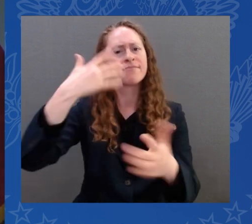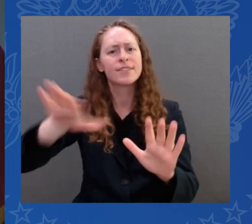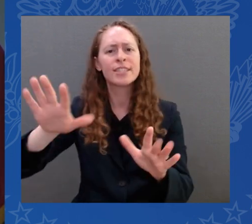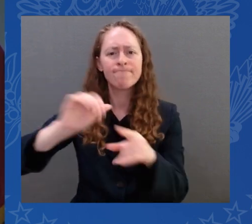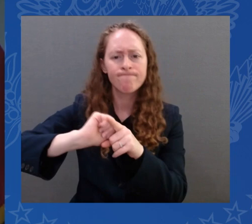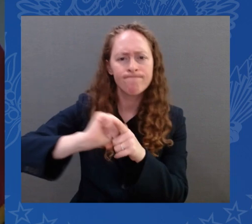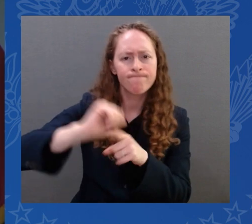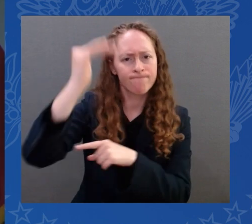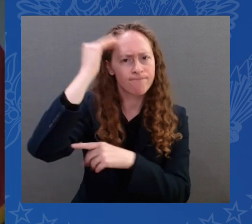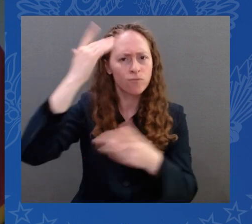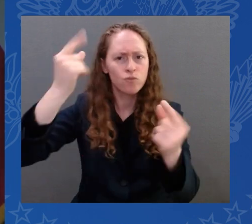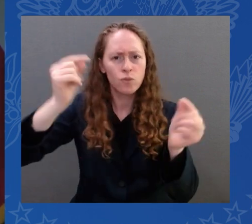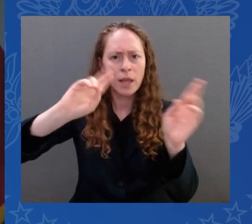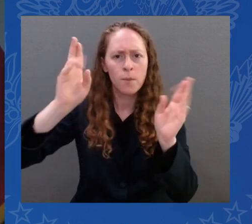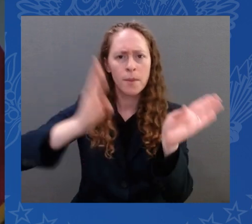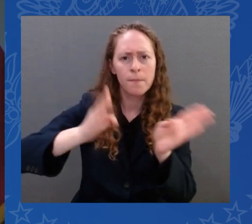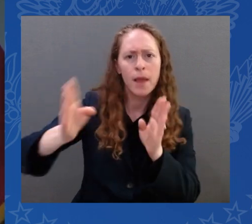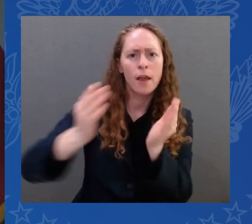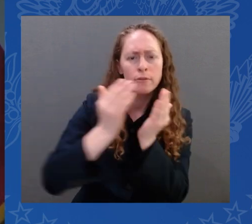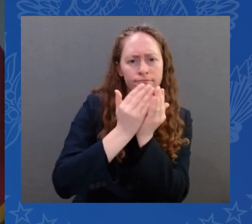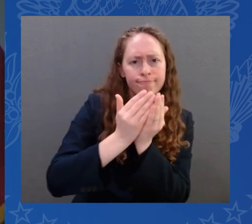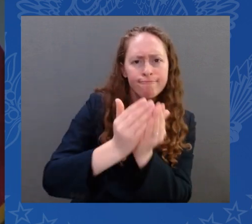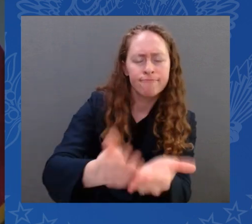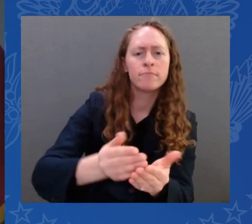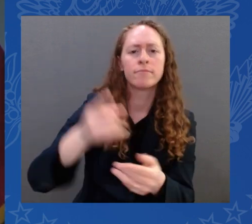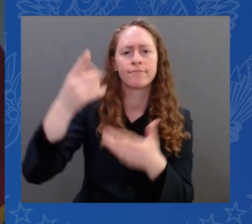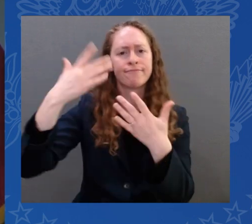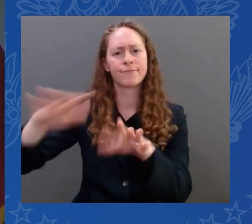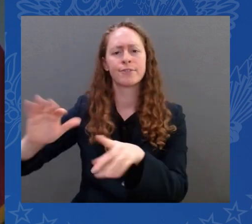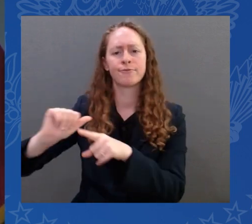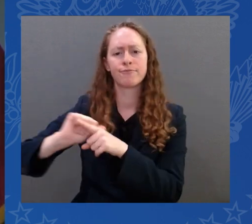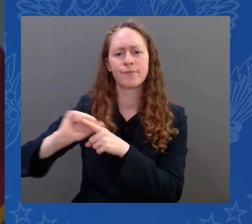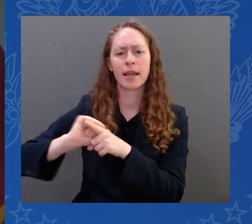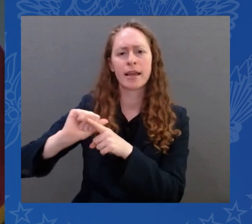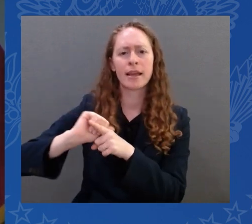conduct undetected submarine missions, fly the most advanced fighter planes.